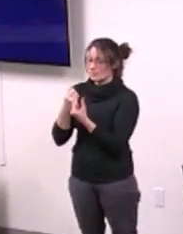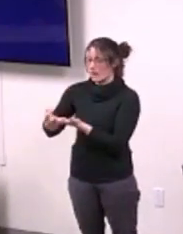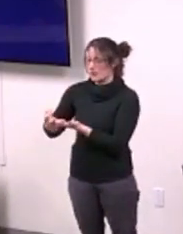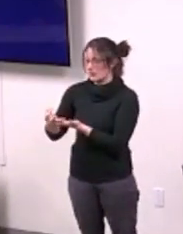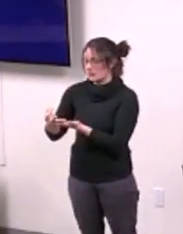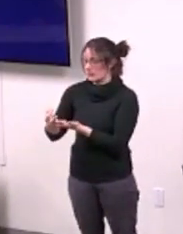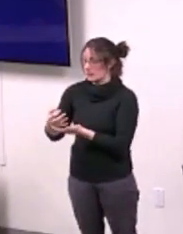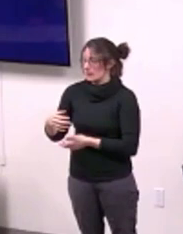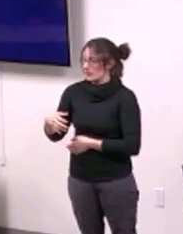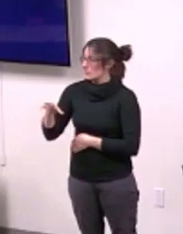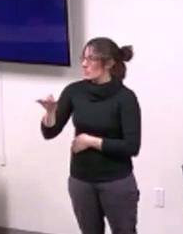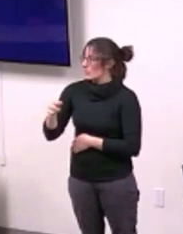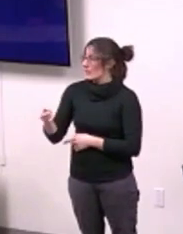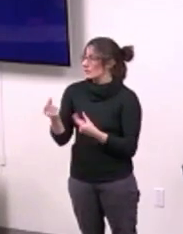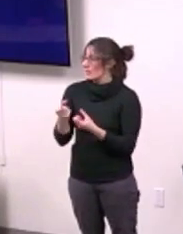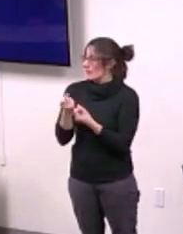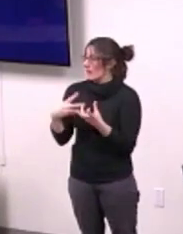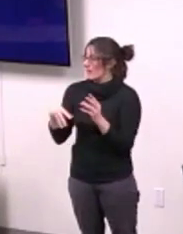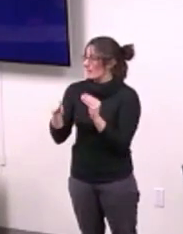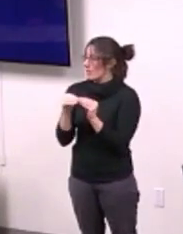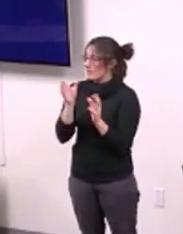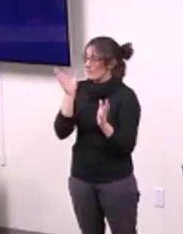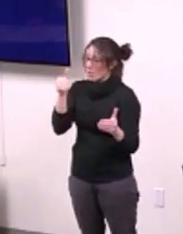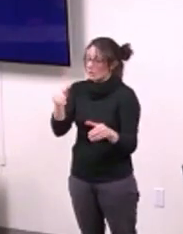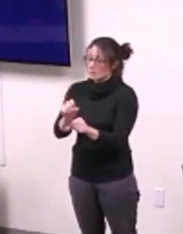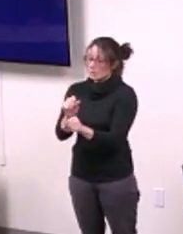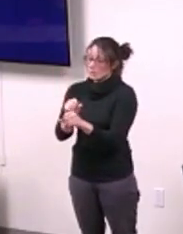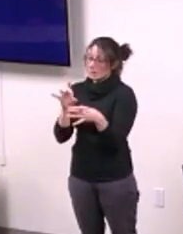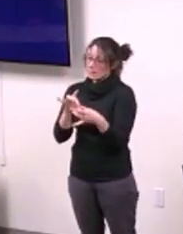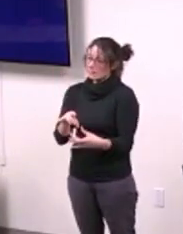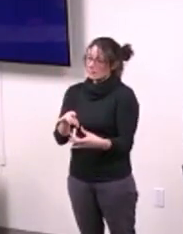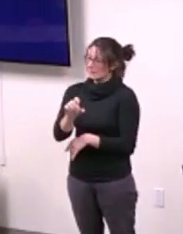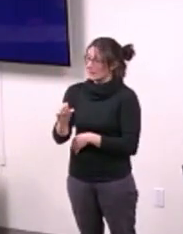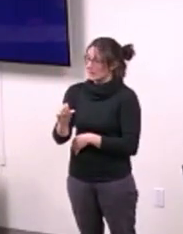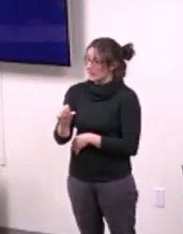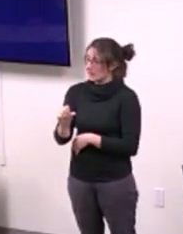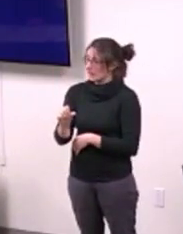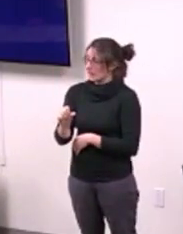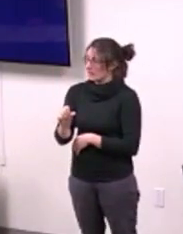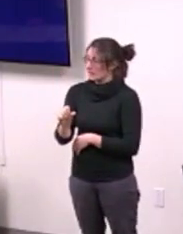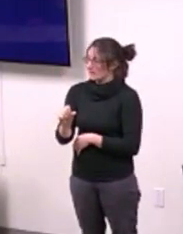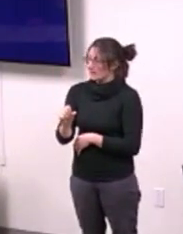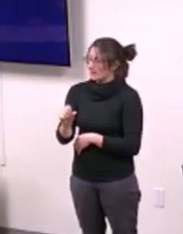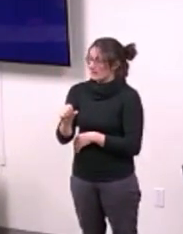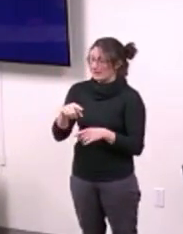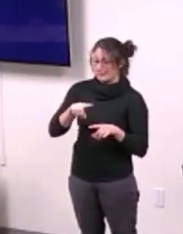Who's doing a lot more focused work around disability. The intersections of disability and immigration.